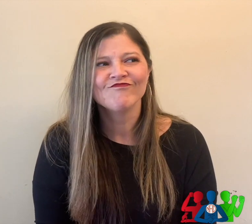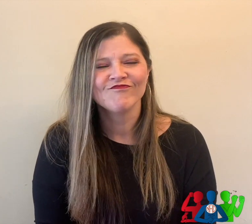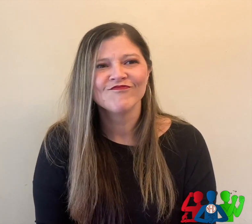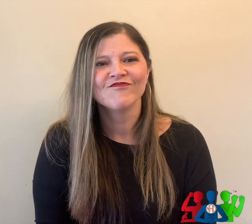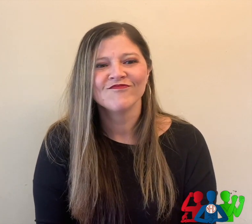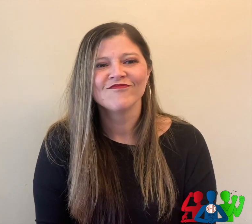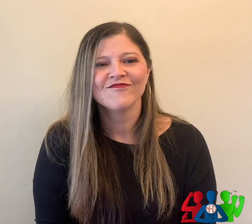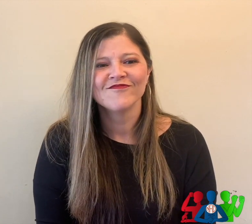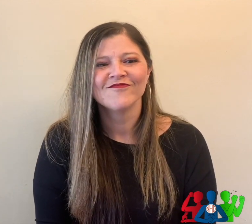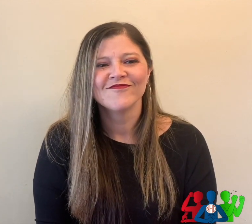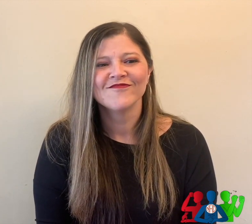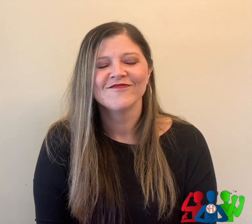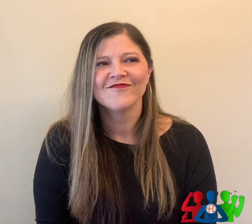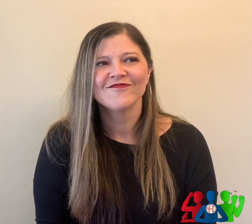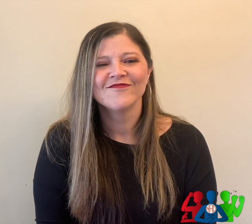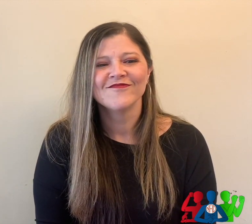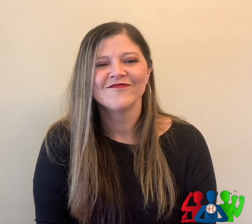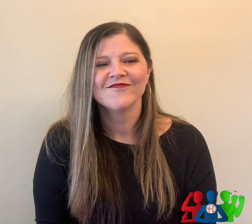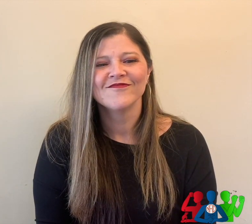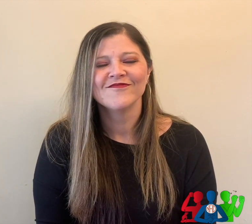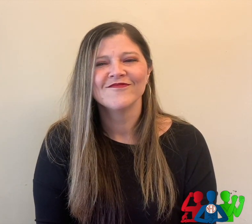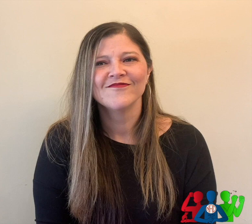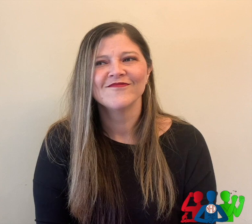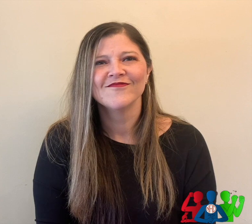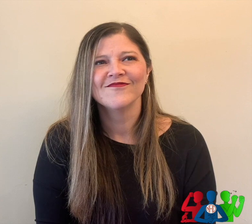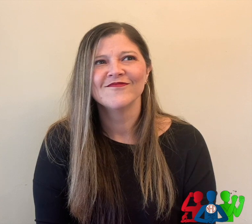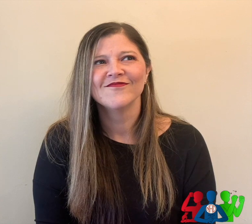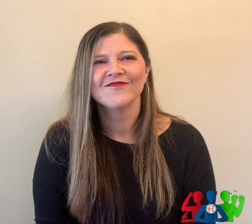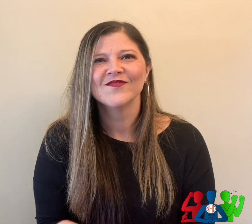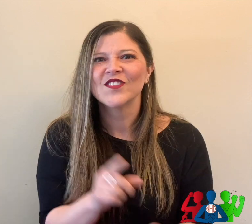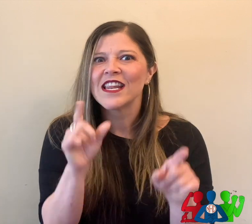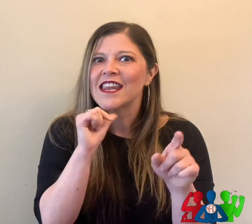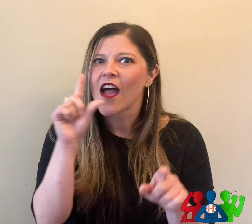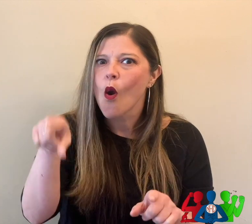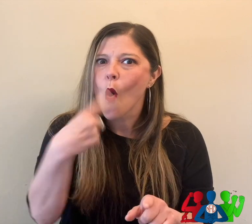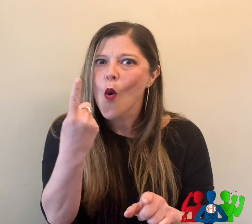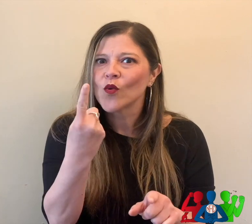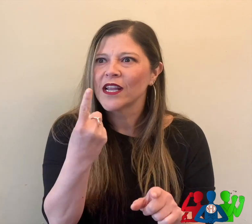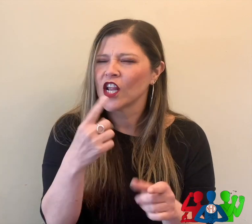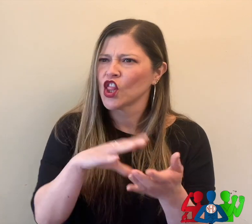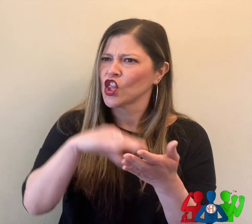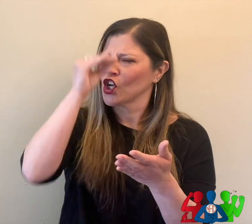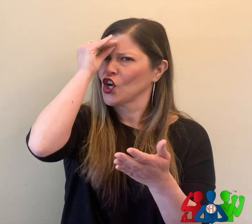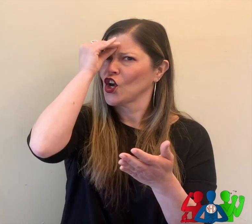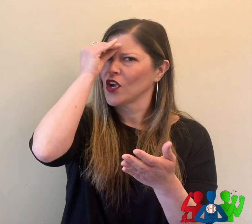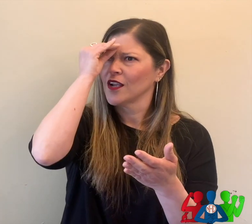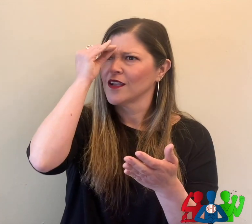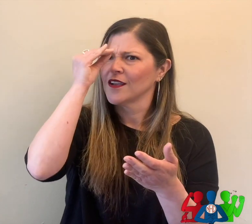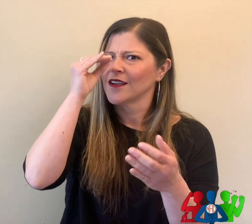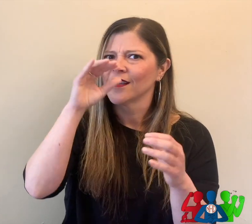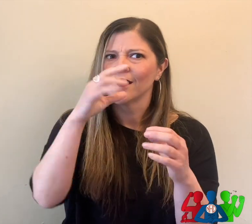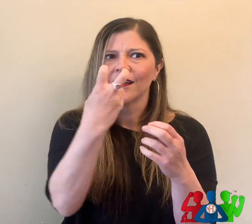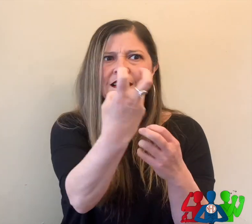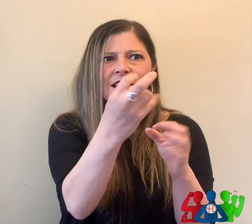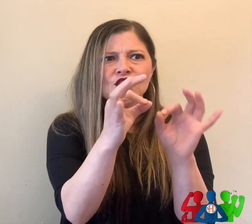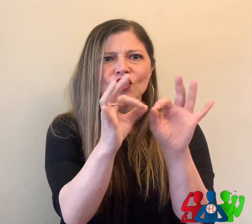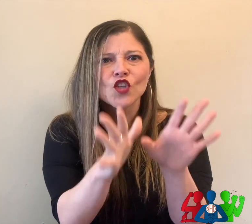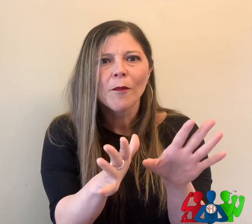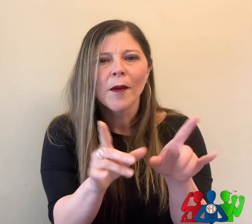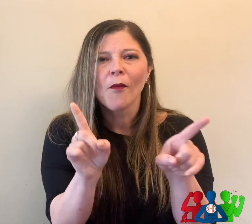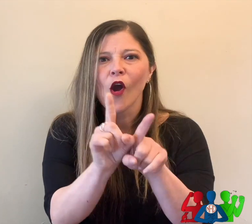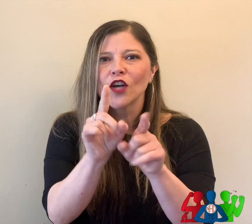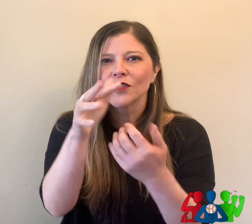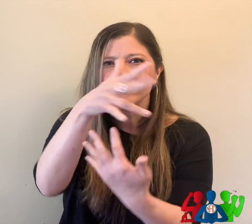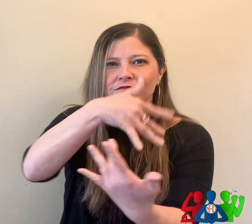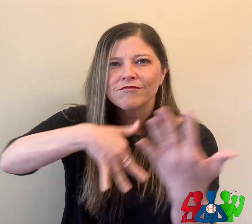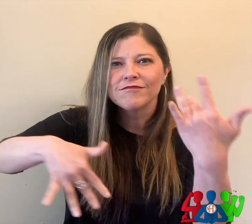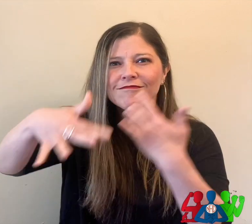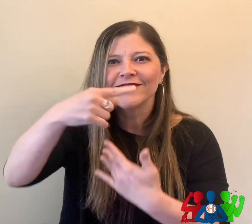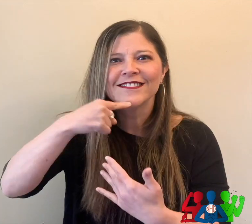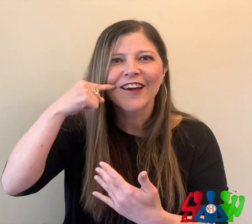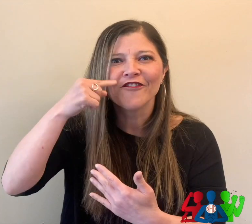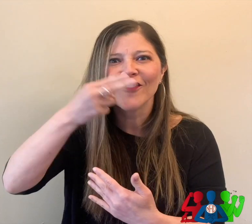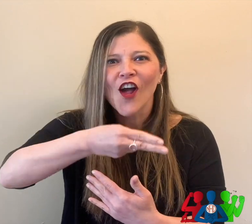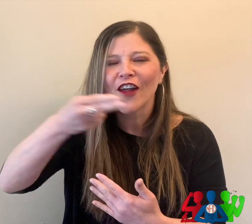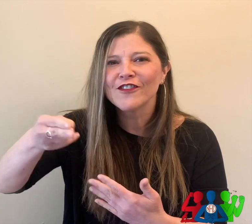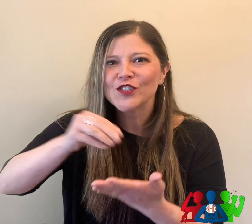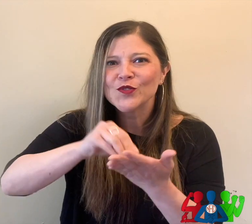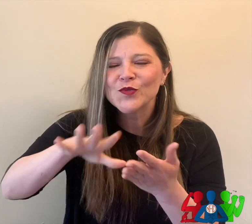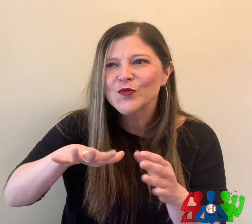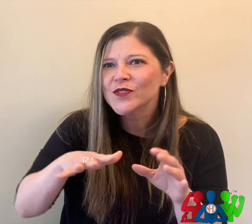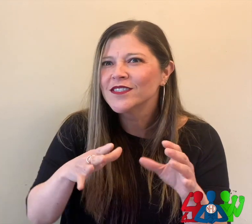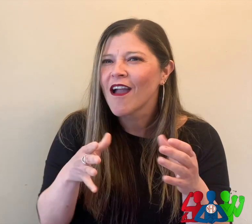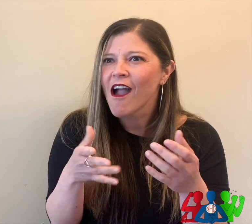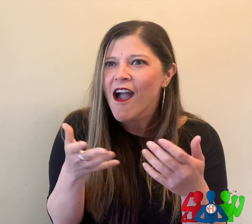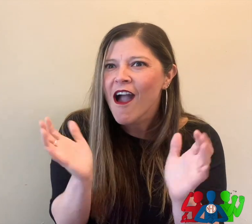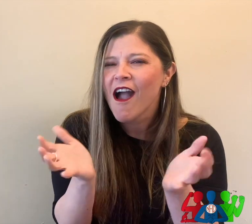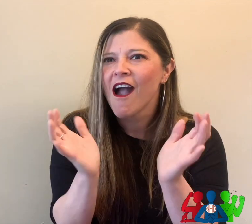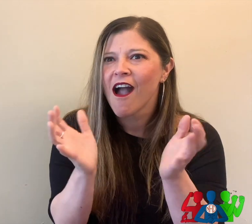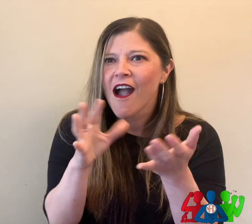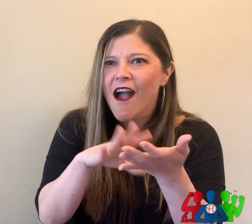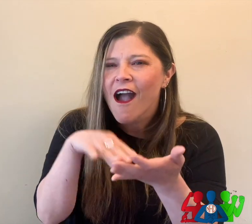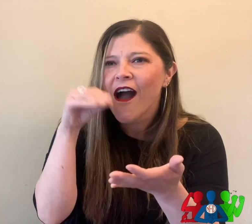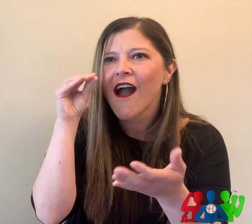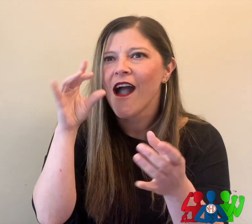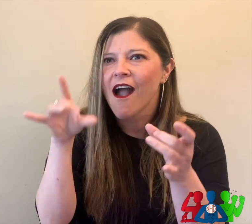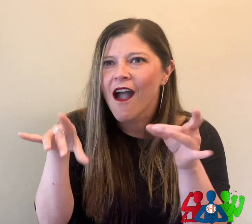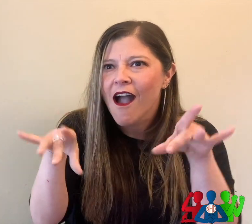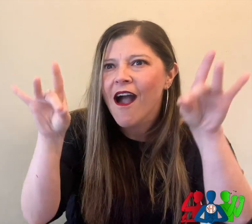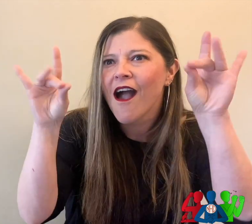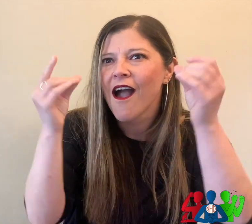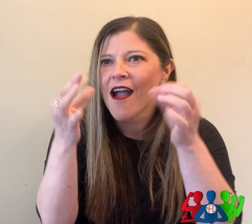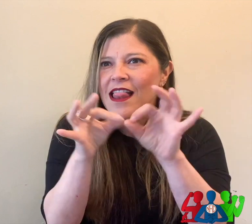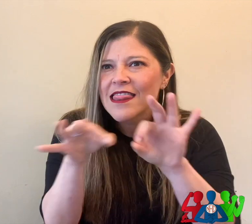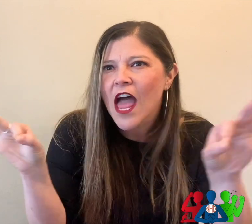learn more than I ever did in high school. Sign language was important to me not only in